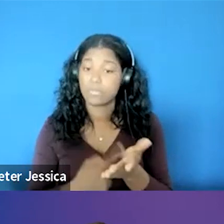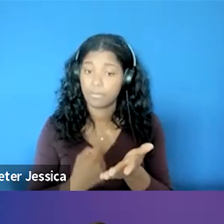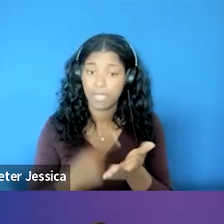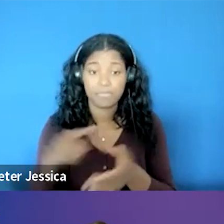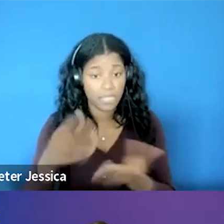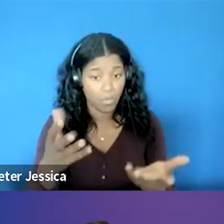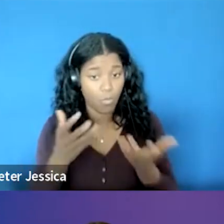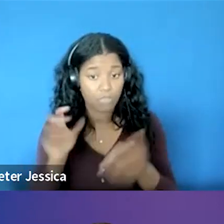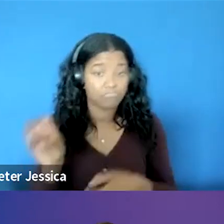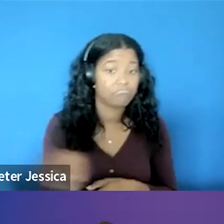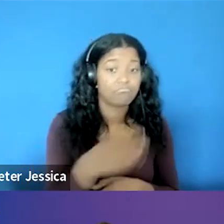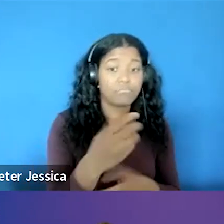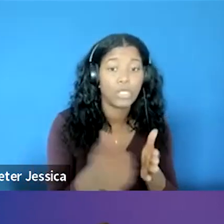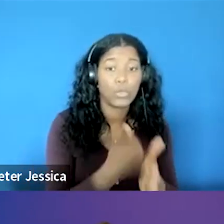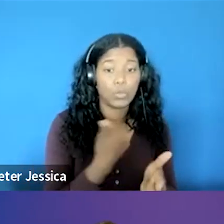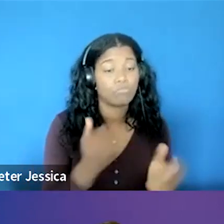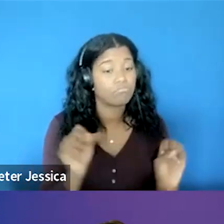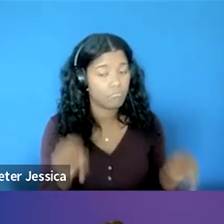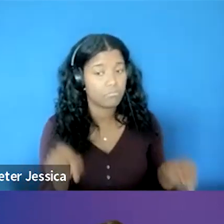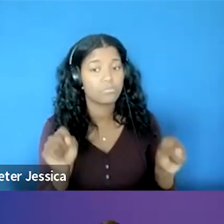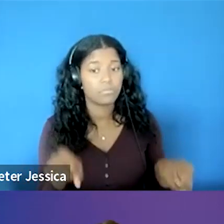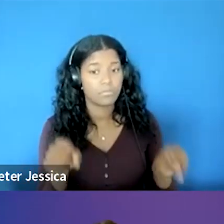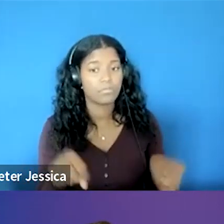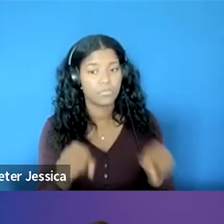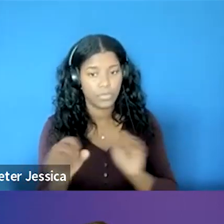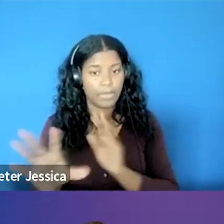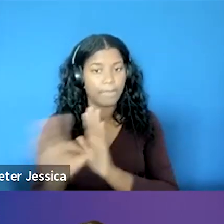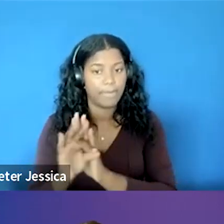into a new direction, that's a possibility, so you'd pick a partner in another discipline.